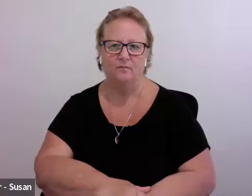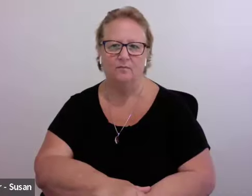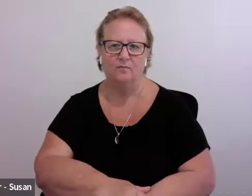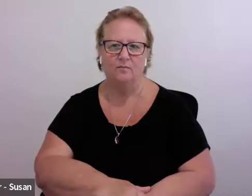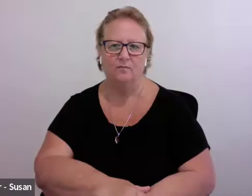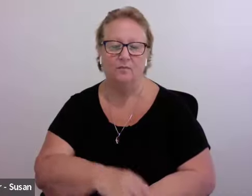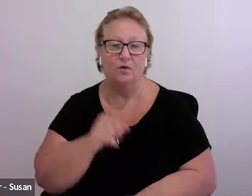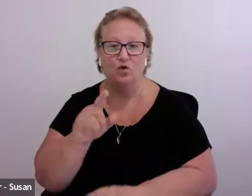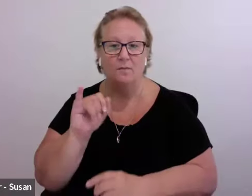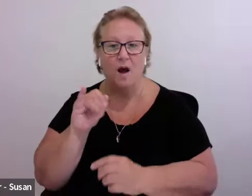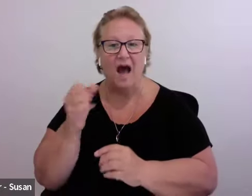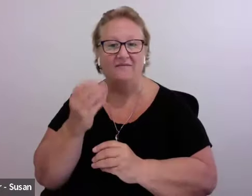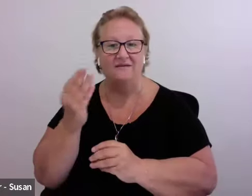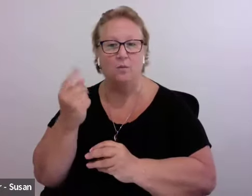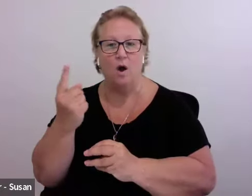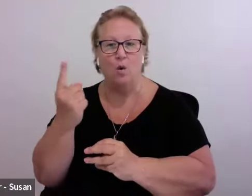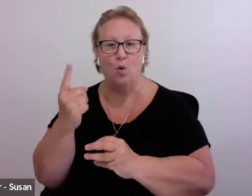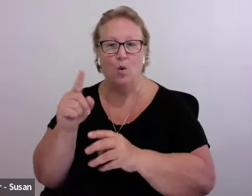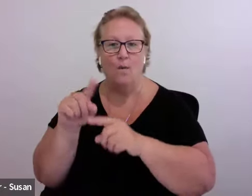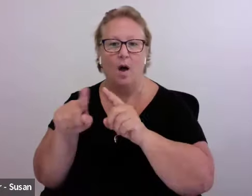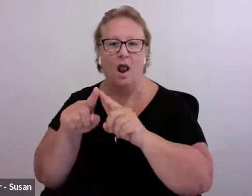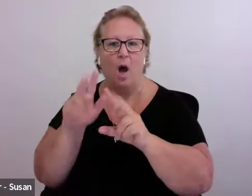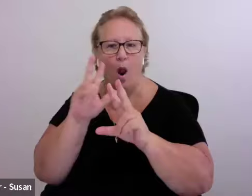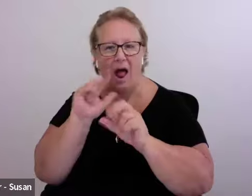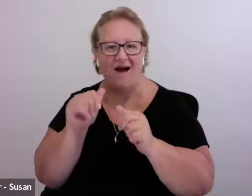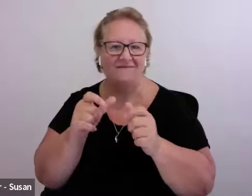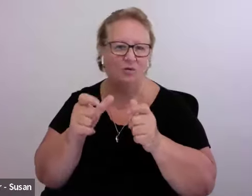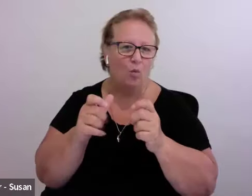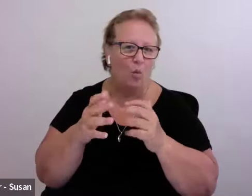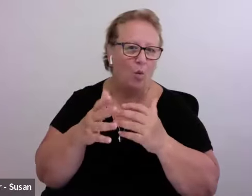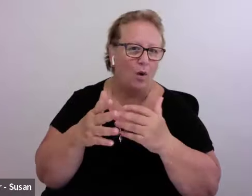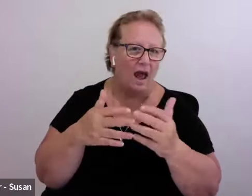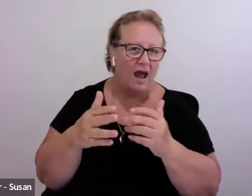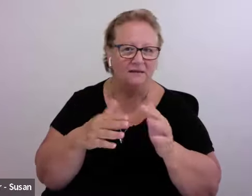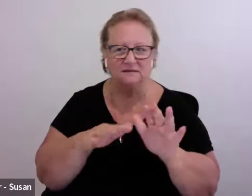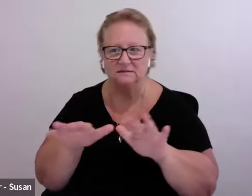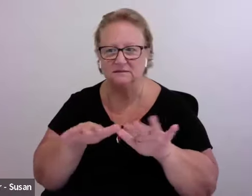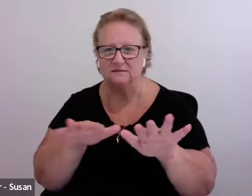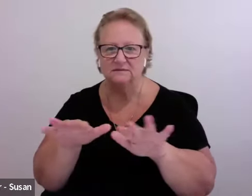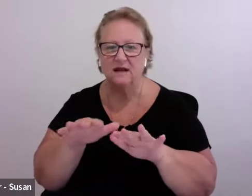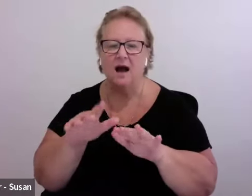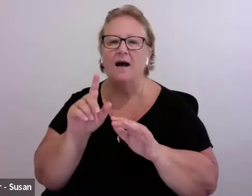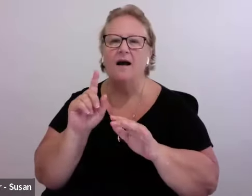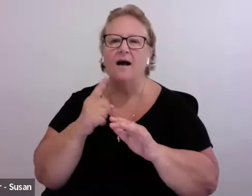because we want the power shared in our research team, even though practically you might have someone who is